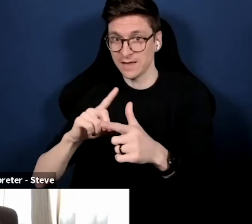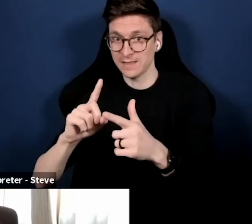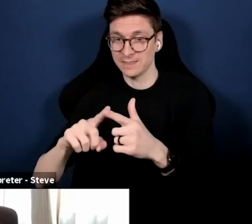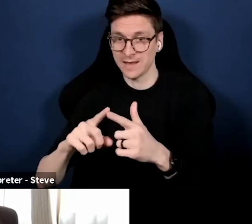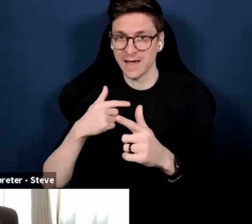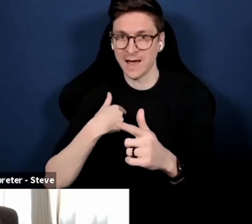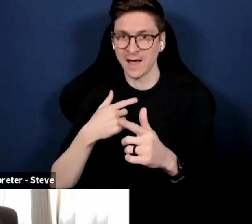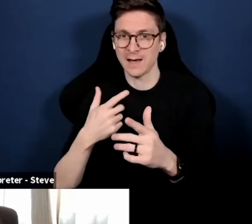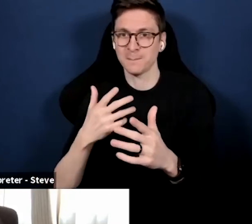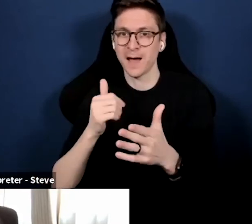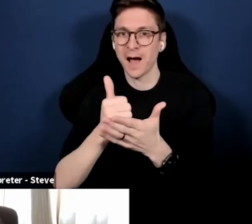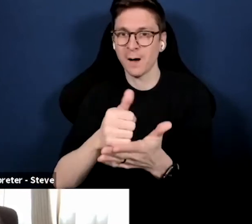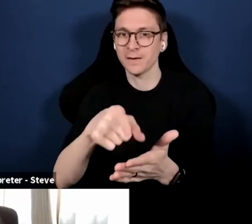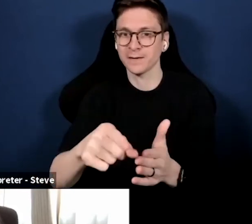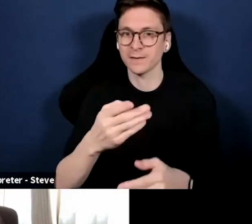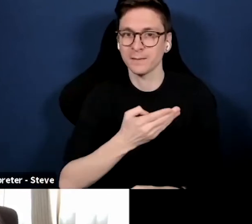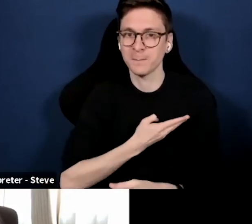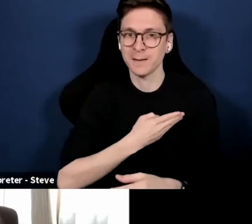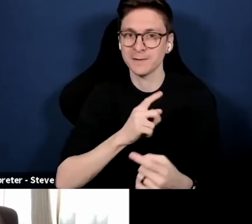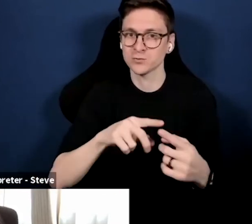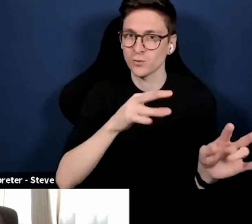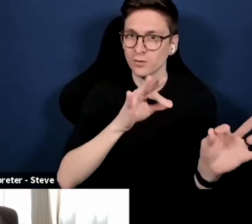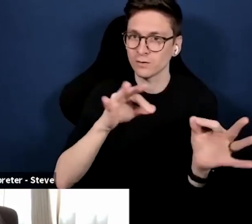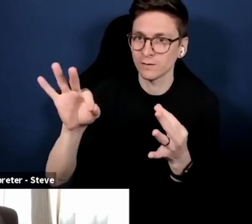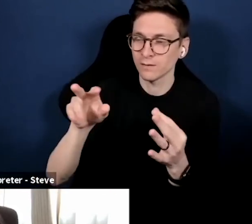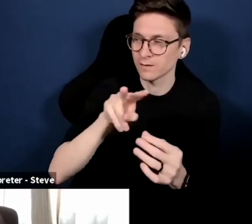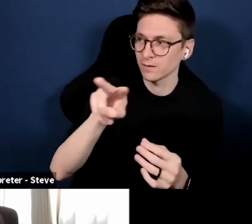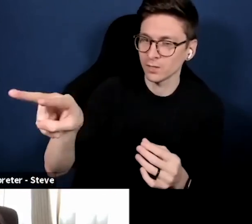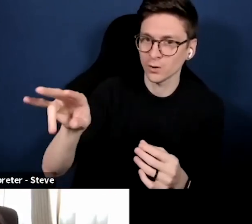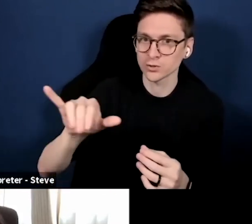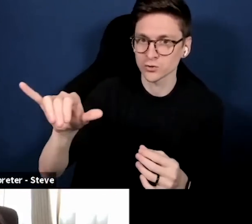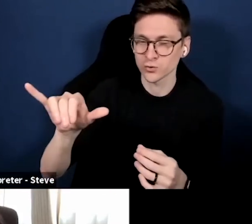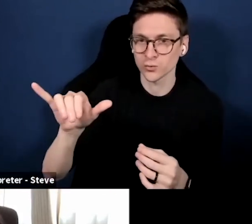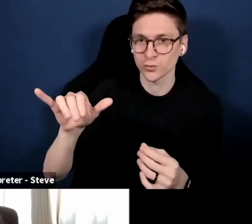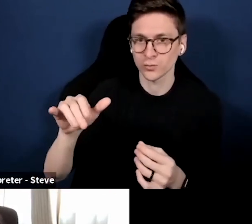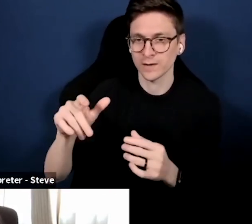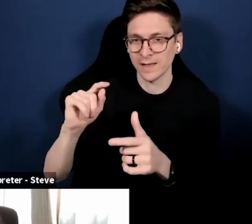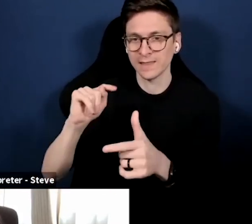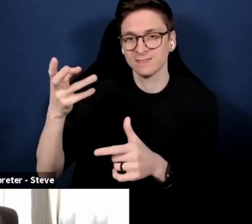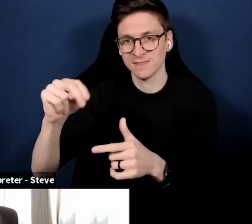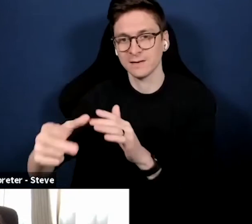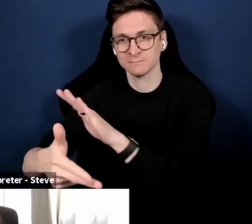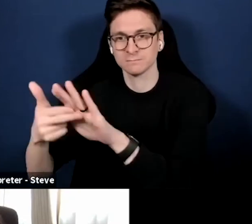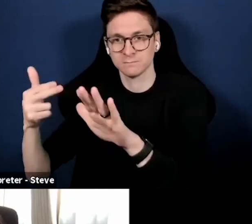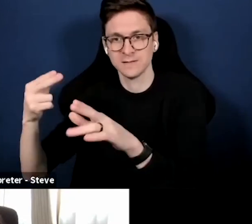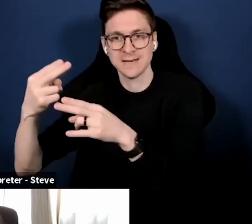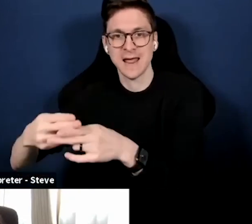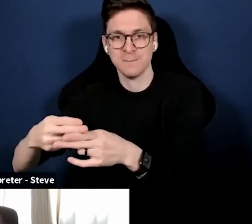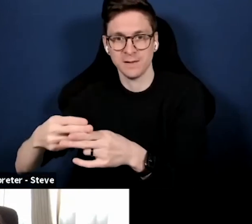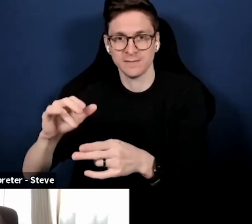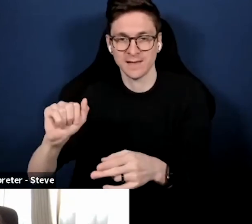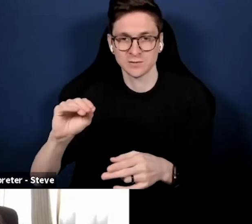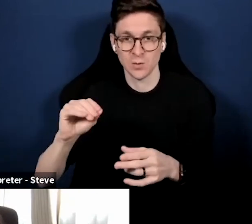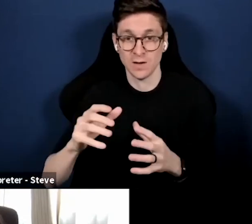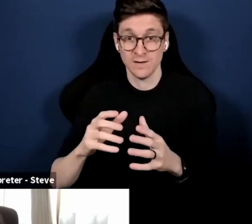to do that so i think as parents or caregivers a huge amount of this is scaffolding is how do we we